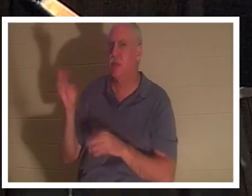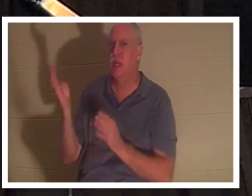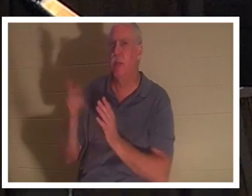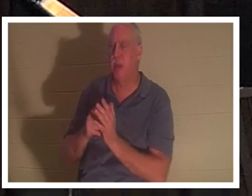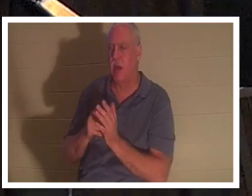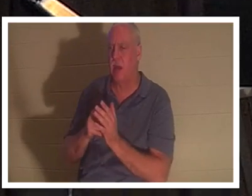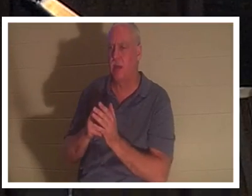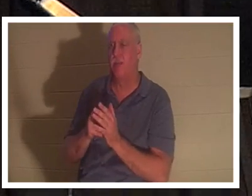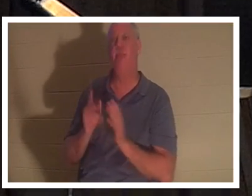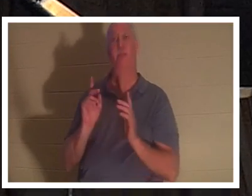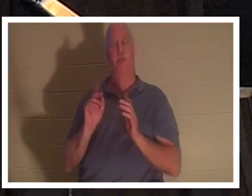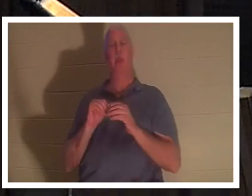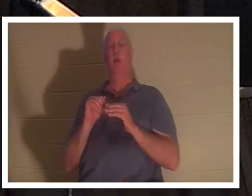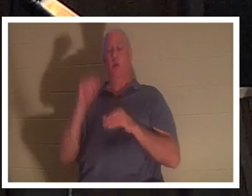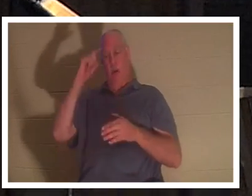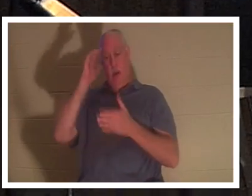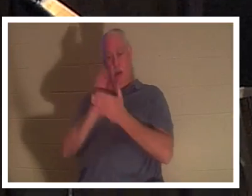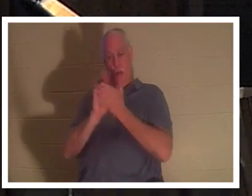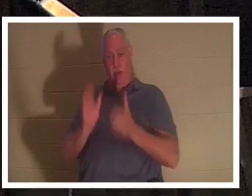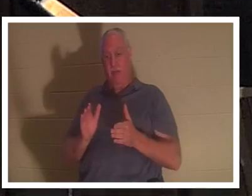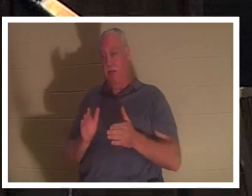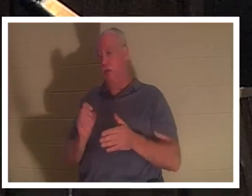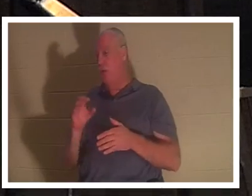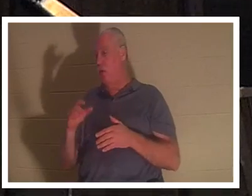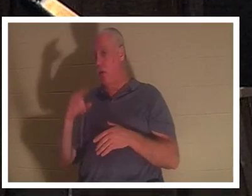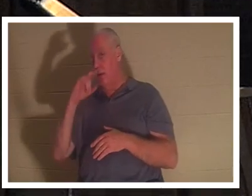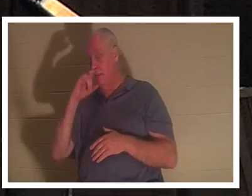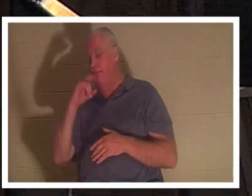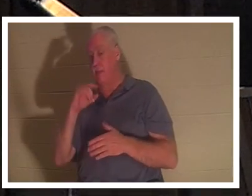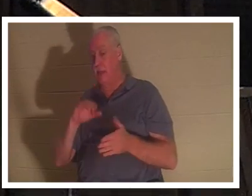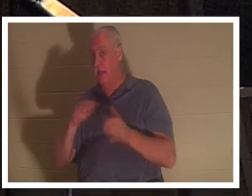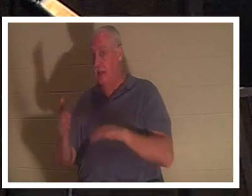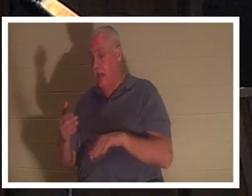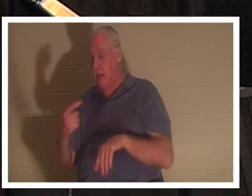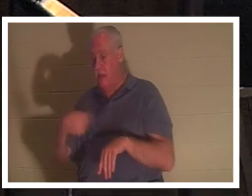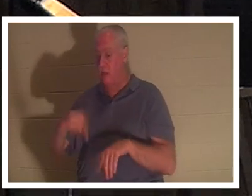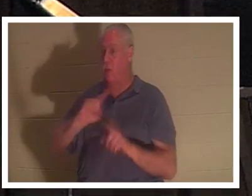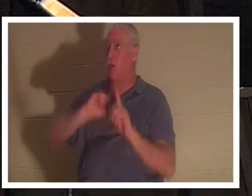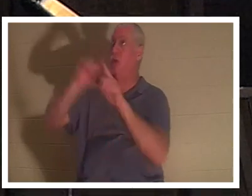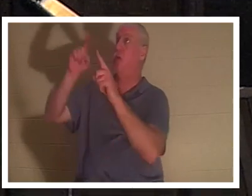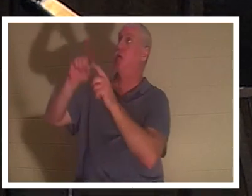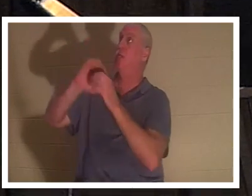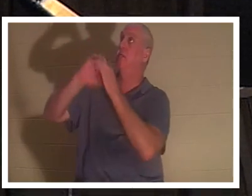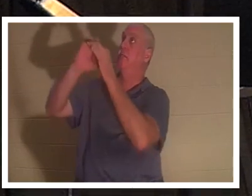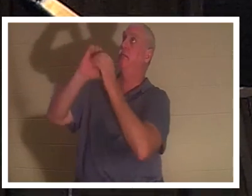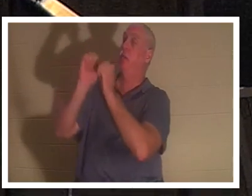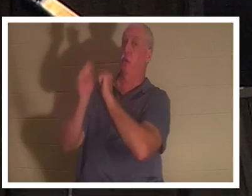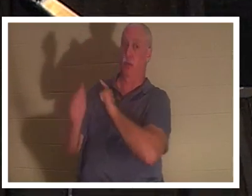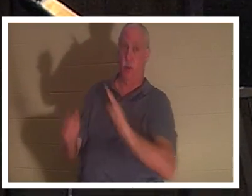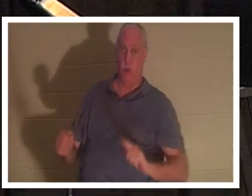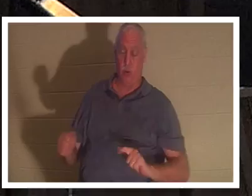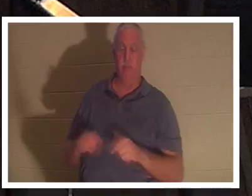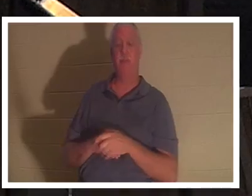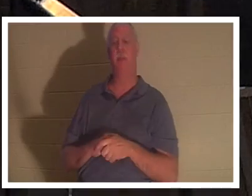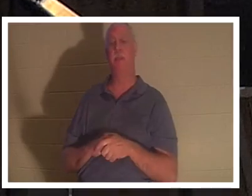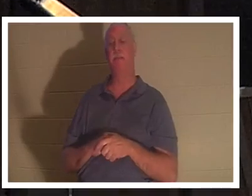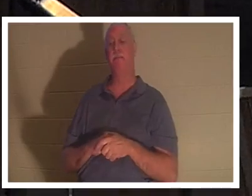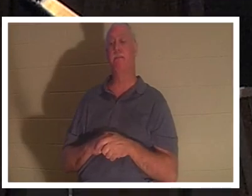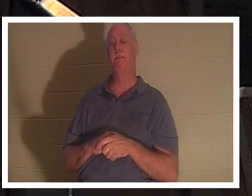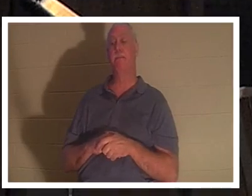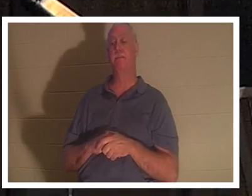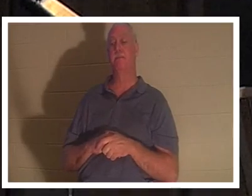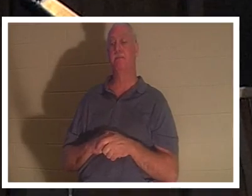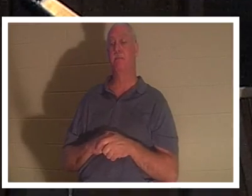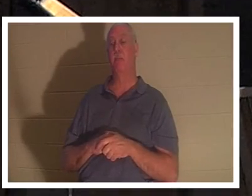or a child dies, we go to be with the Lord. A person is only dead, according to the Lord Jesus,